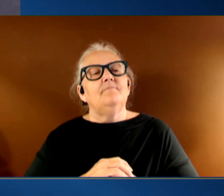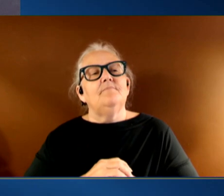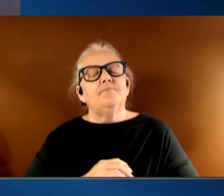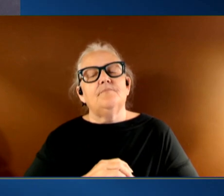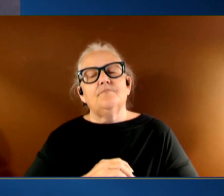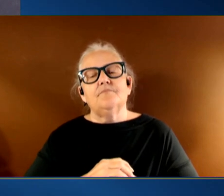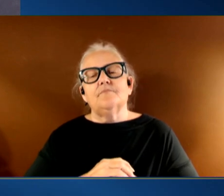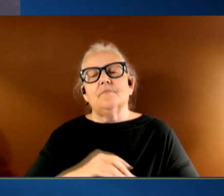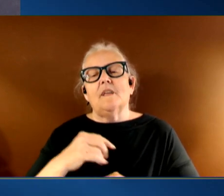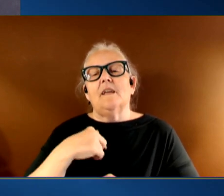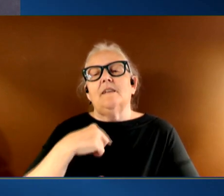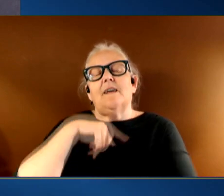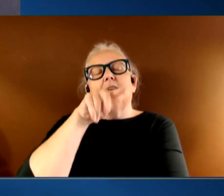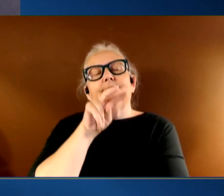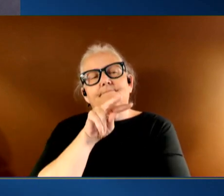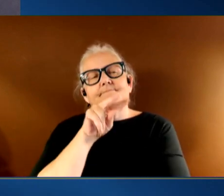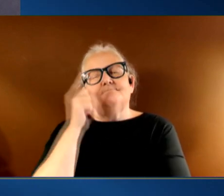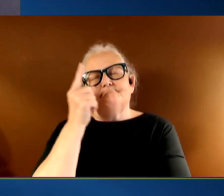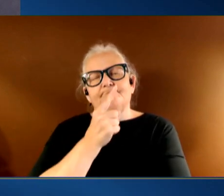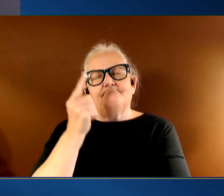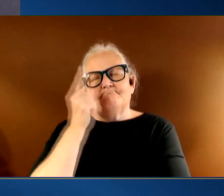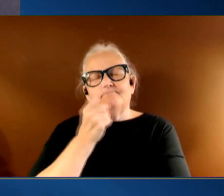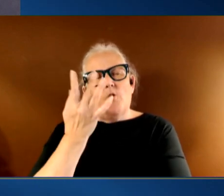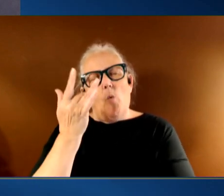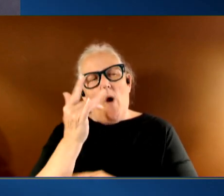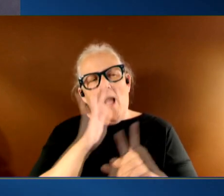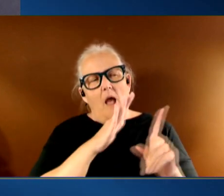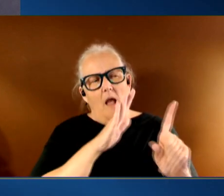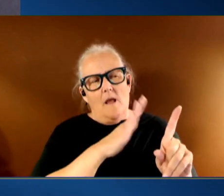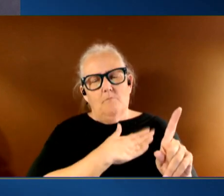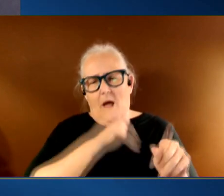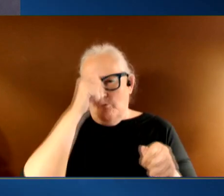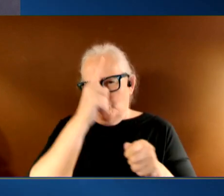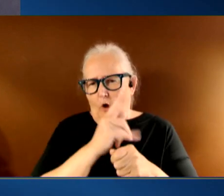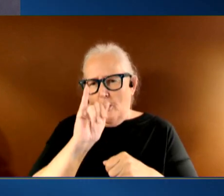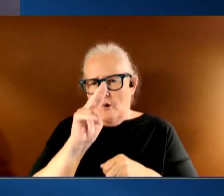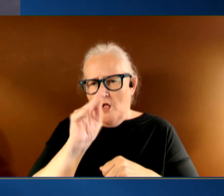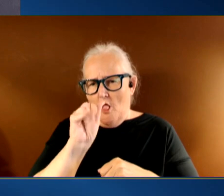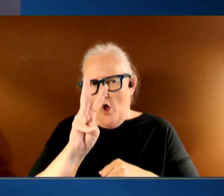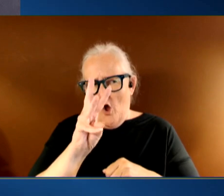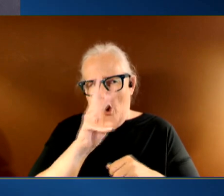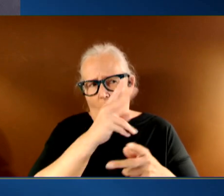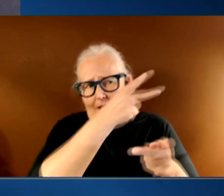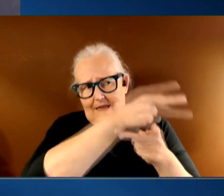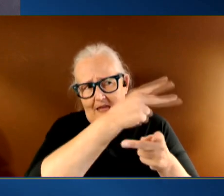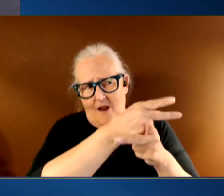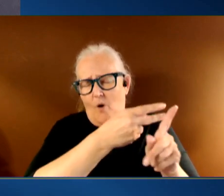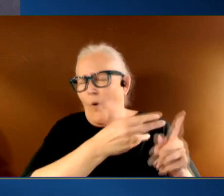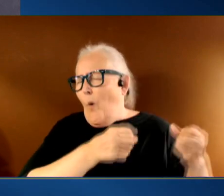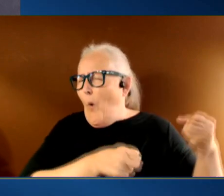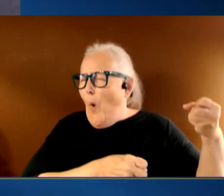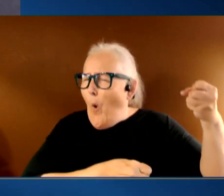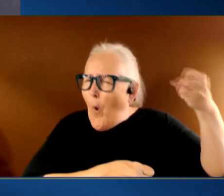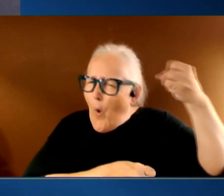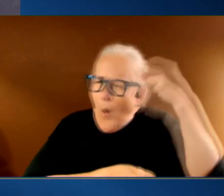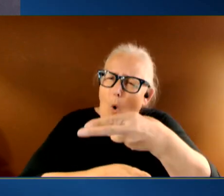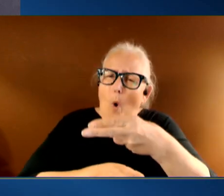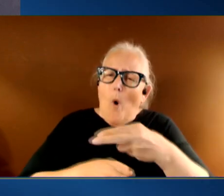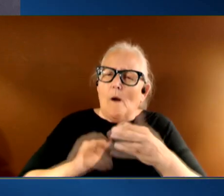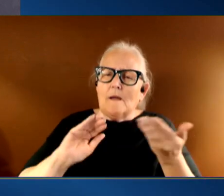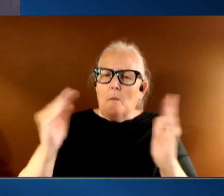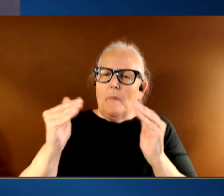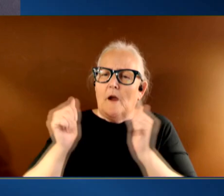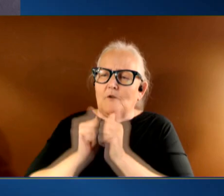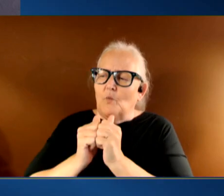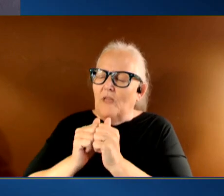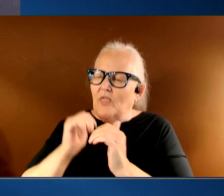about was, why is his care so much better than the care that the adults were receiving in California?